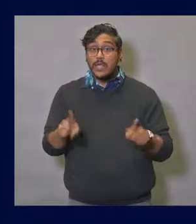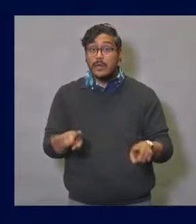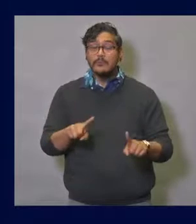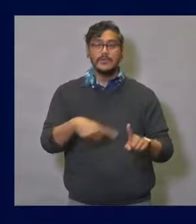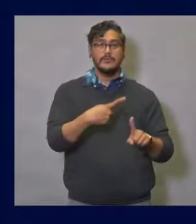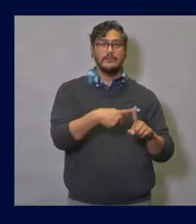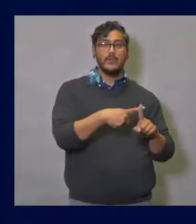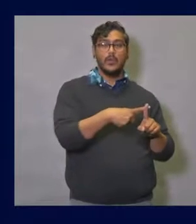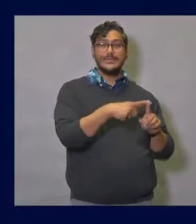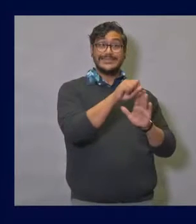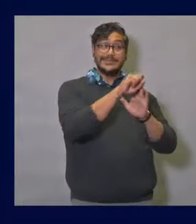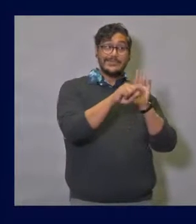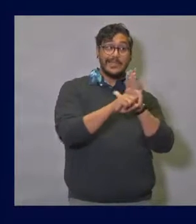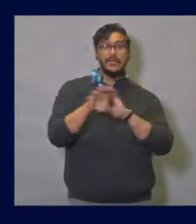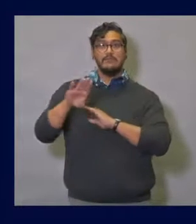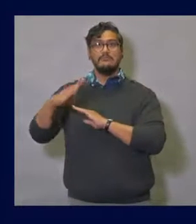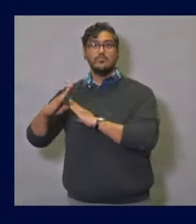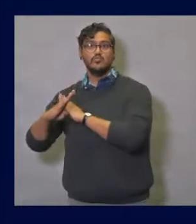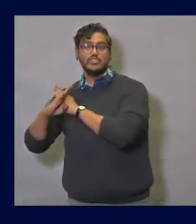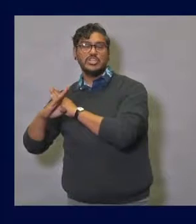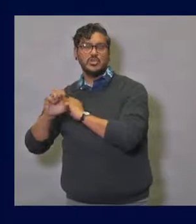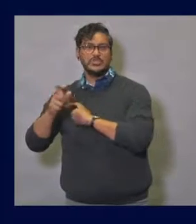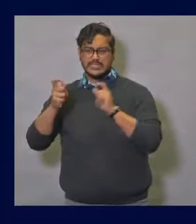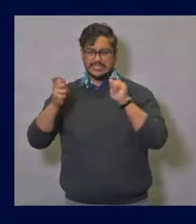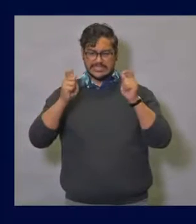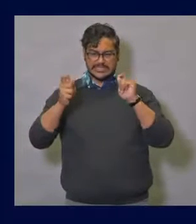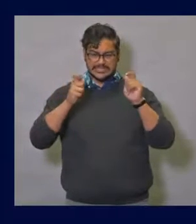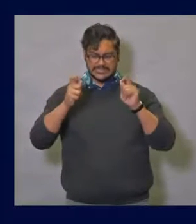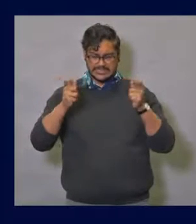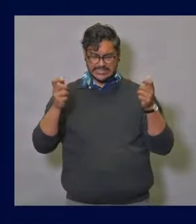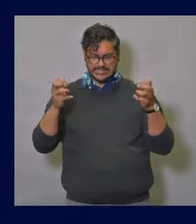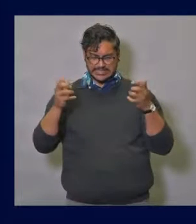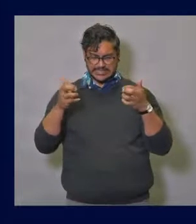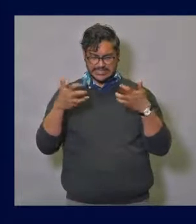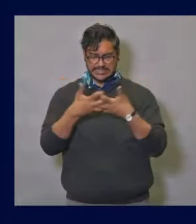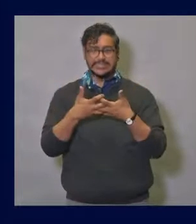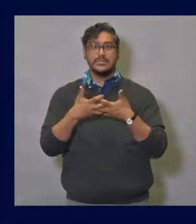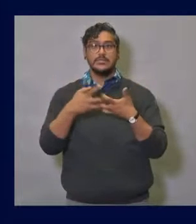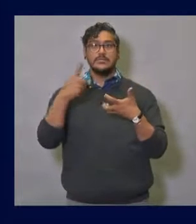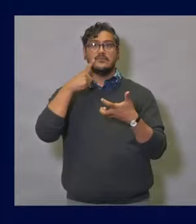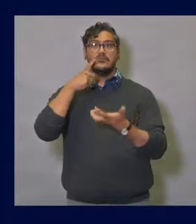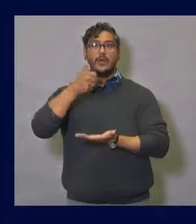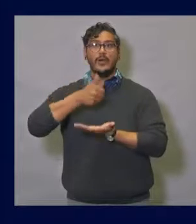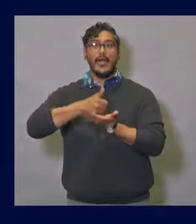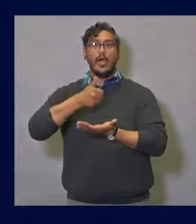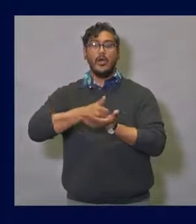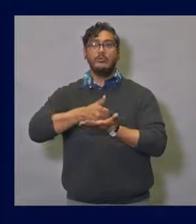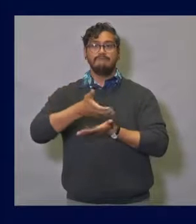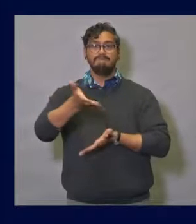BLUE SHIELD ARE ABLE TO MAKE MODIFICATIONS THAT ASSIST